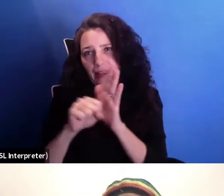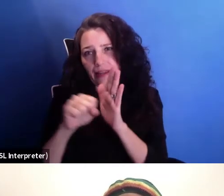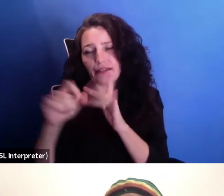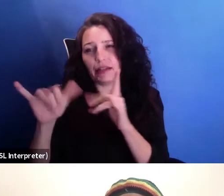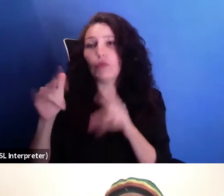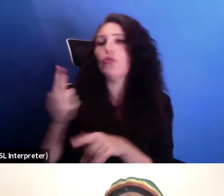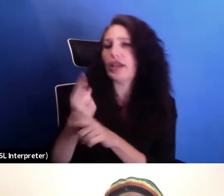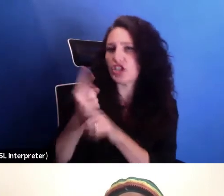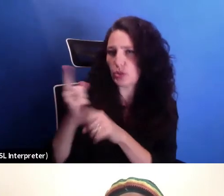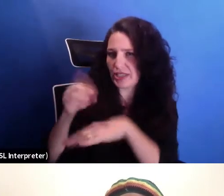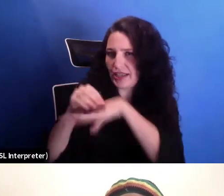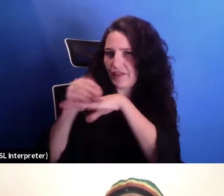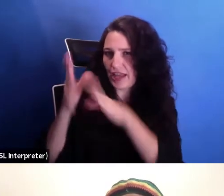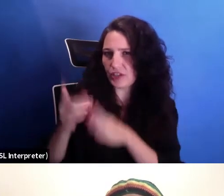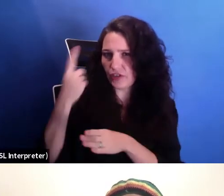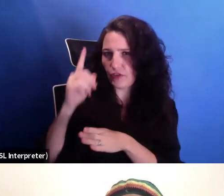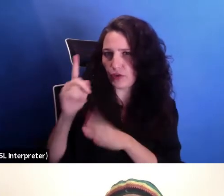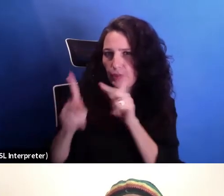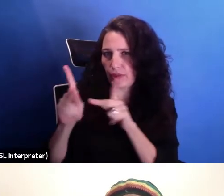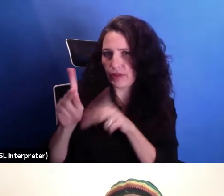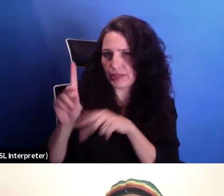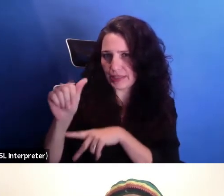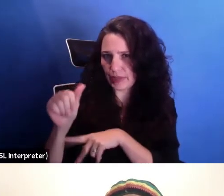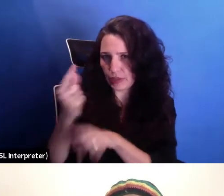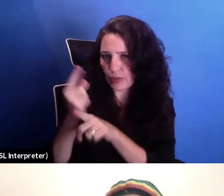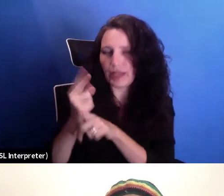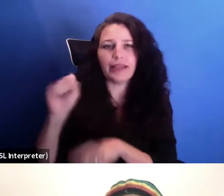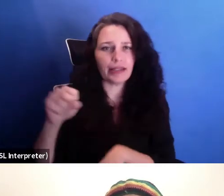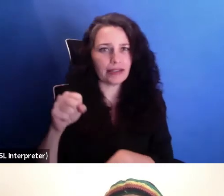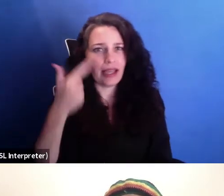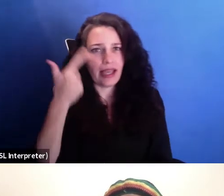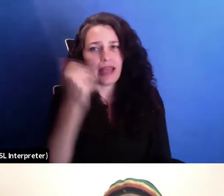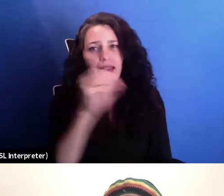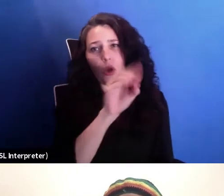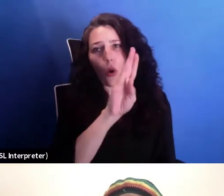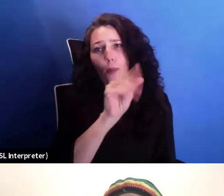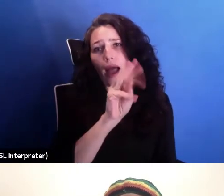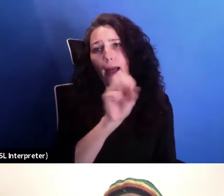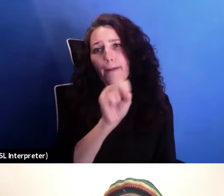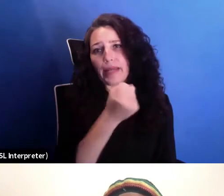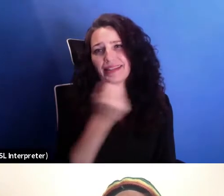with the Obama's values of grassroots organizing. And the ability-- - True. Of young people to make change